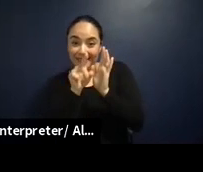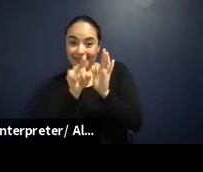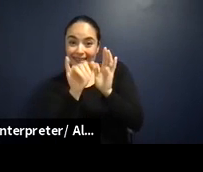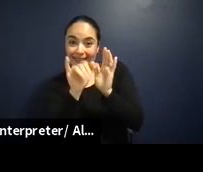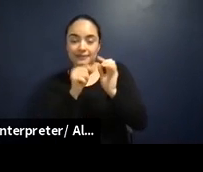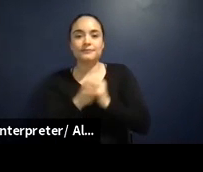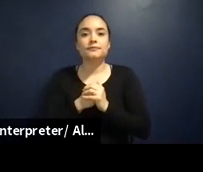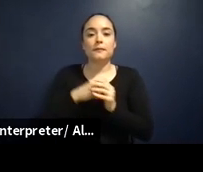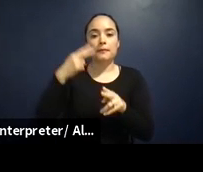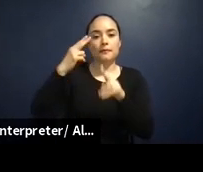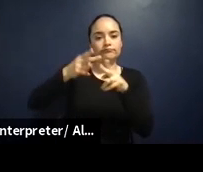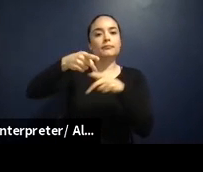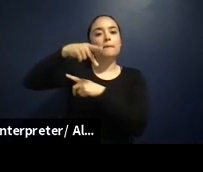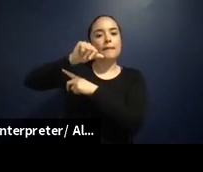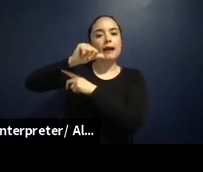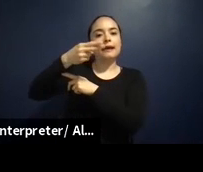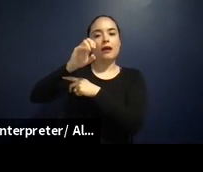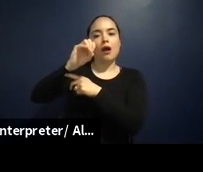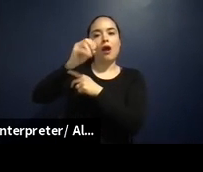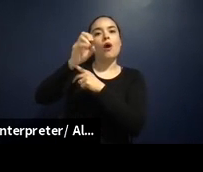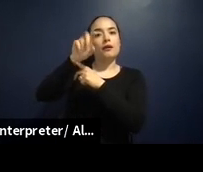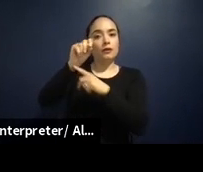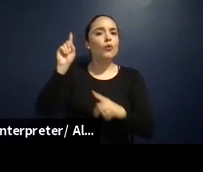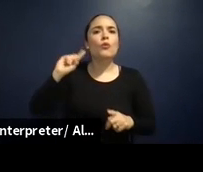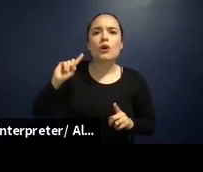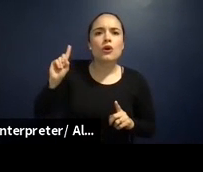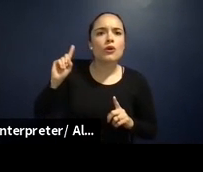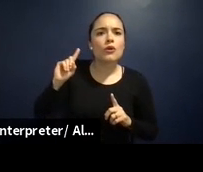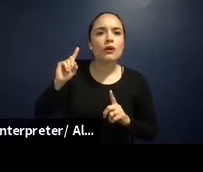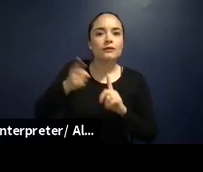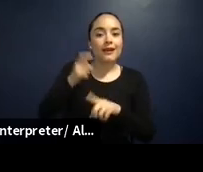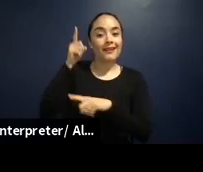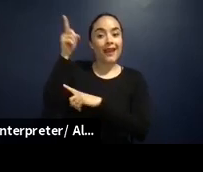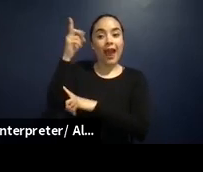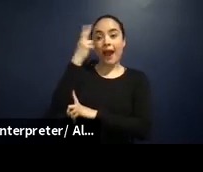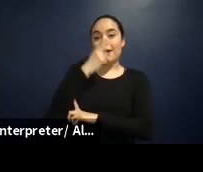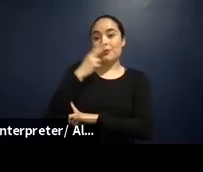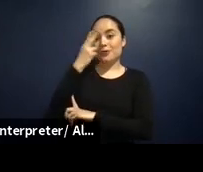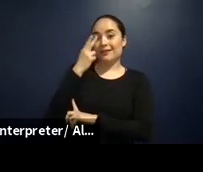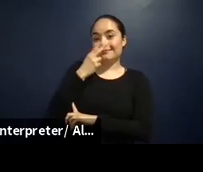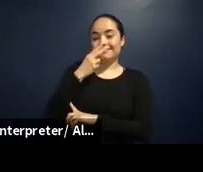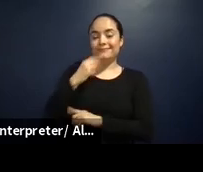and yes, I think those should definitely be Minecraft. [Sarah]: So cool. I think the closest we get in